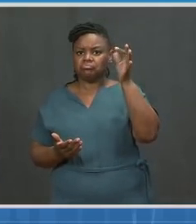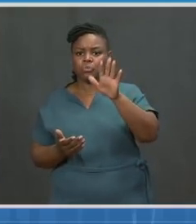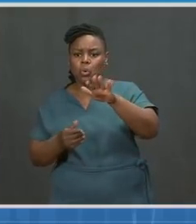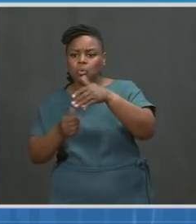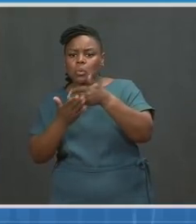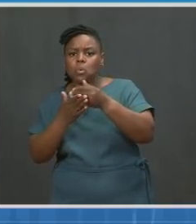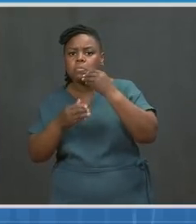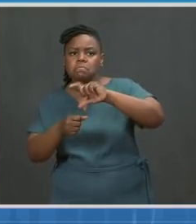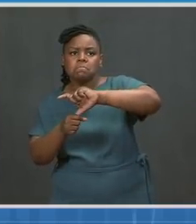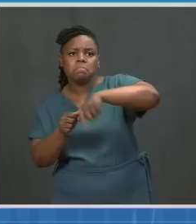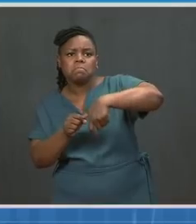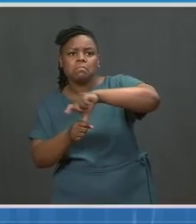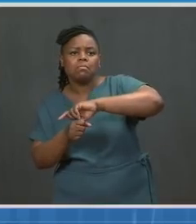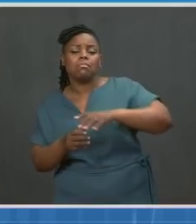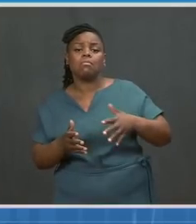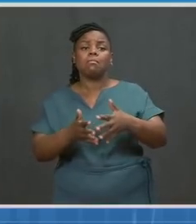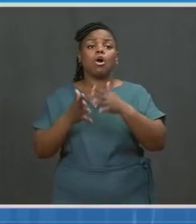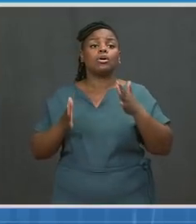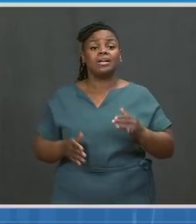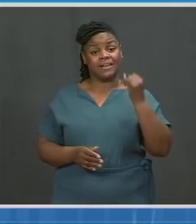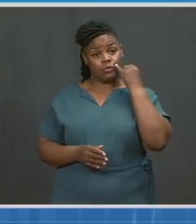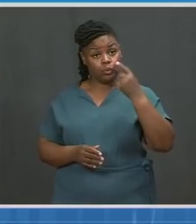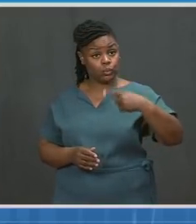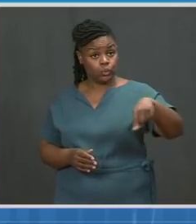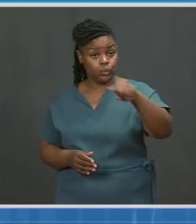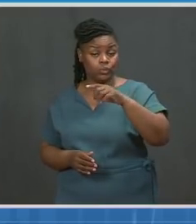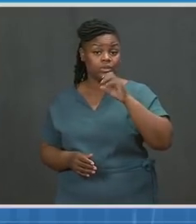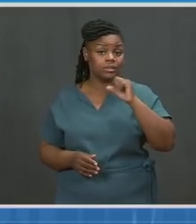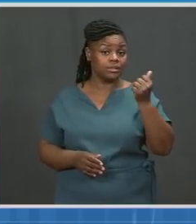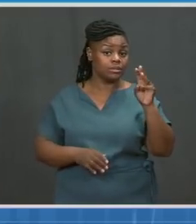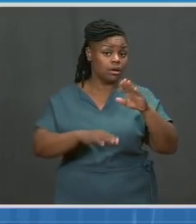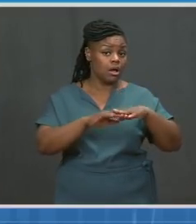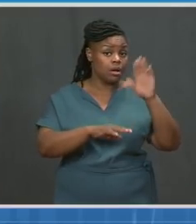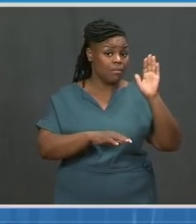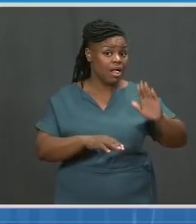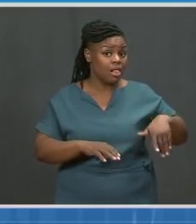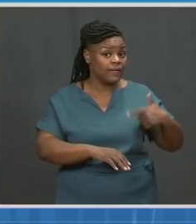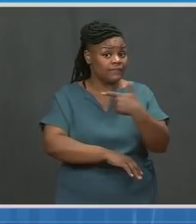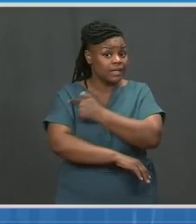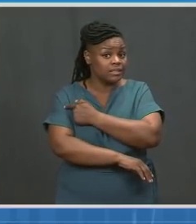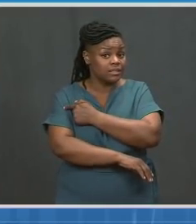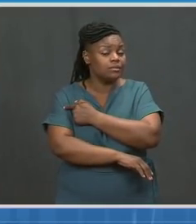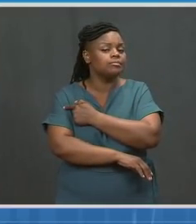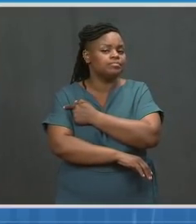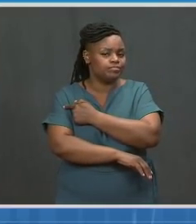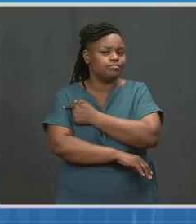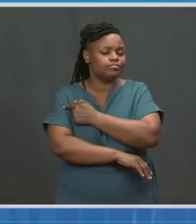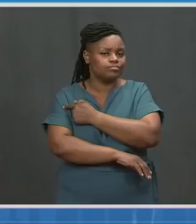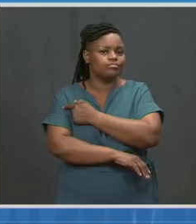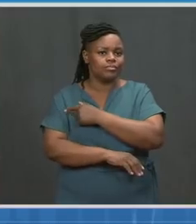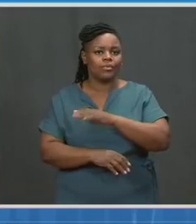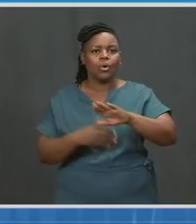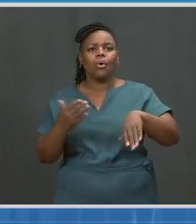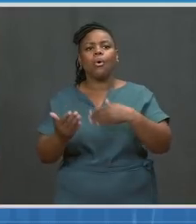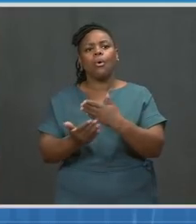If you are 16 or above and have not been vaccinated, the scenes around the world should help convince